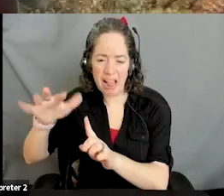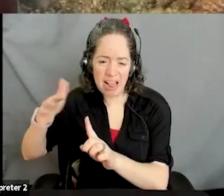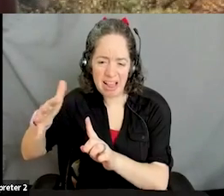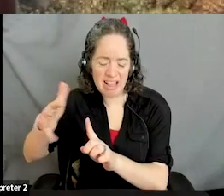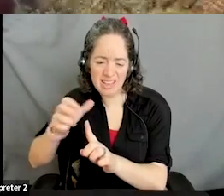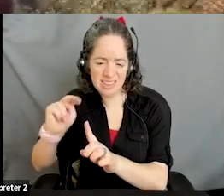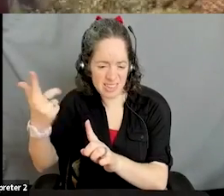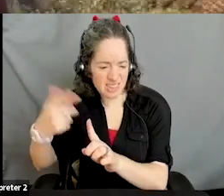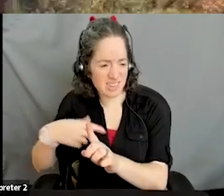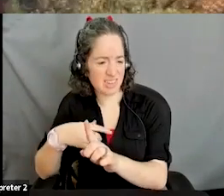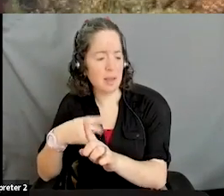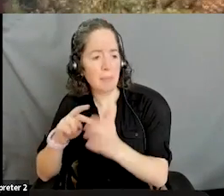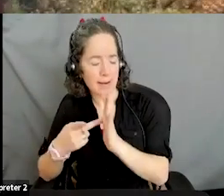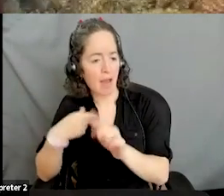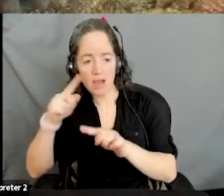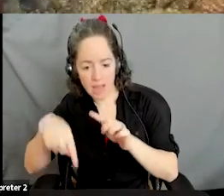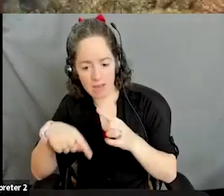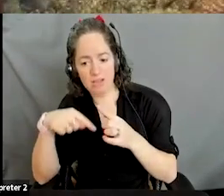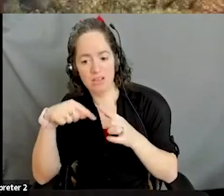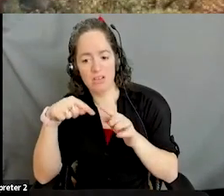help me see an organizing pattern to follow